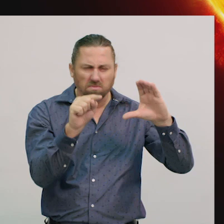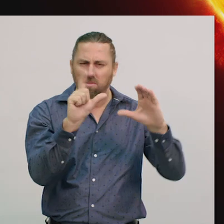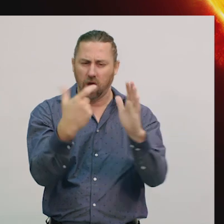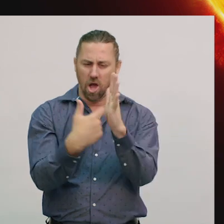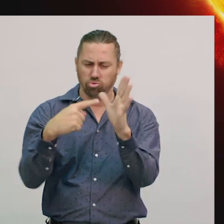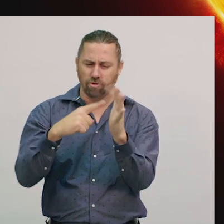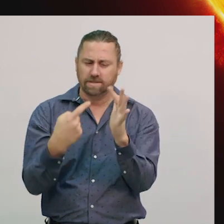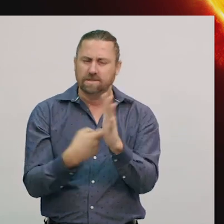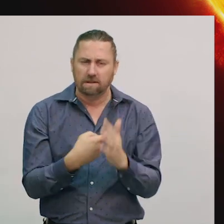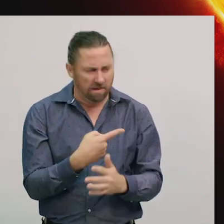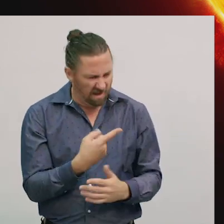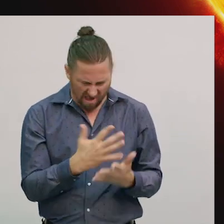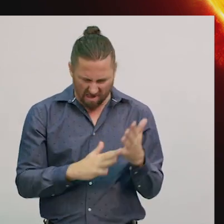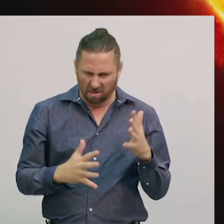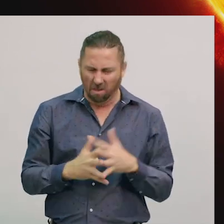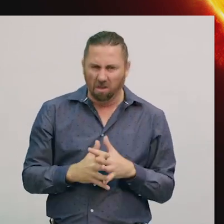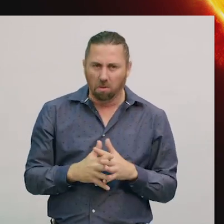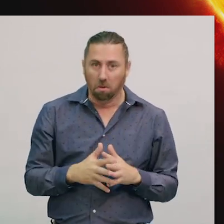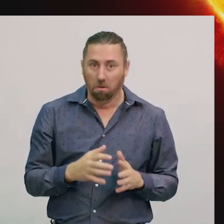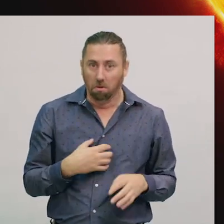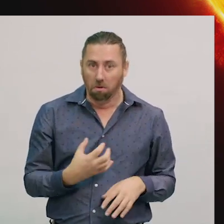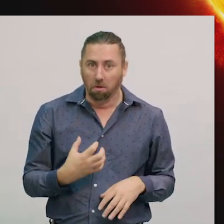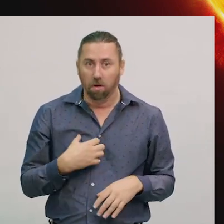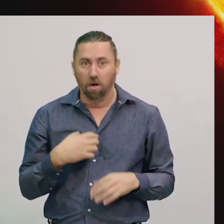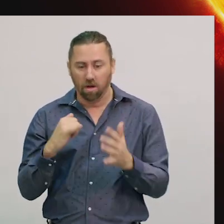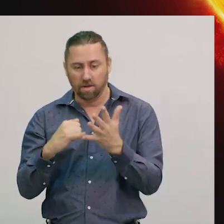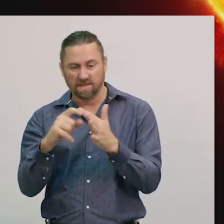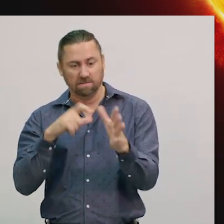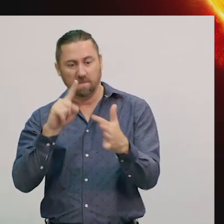that are created when space rocks hit the surface at high speed.